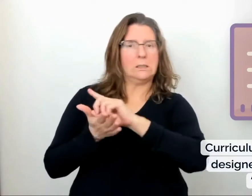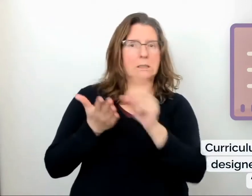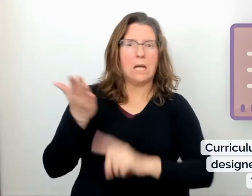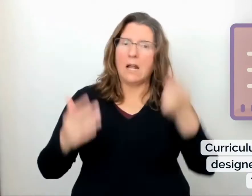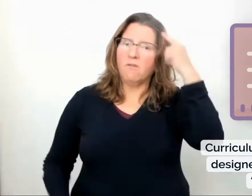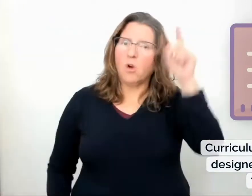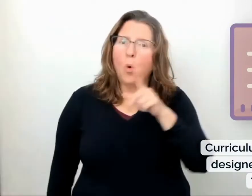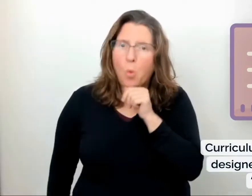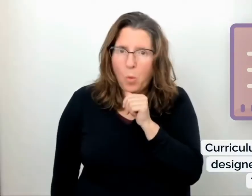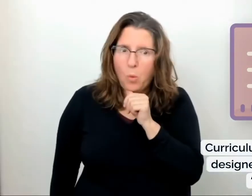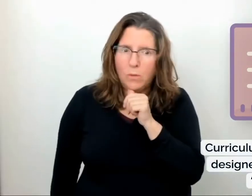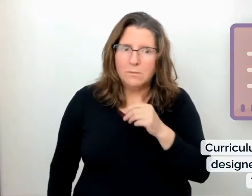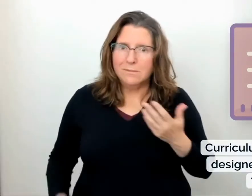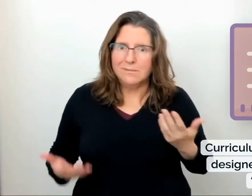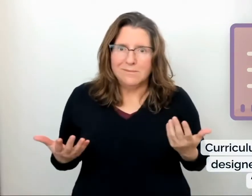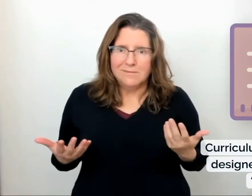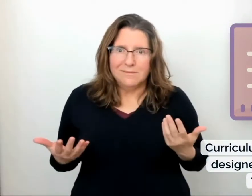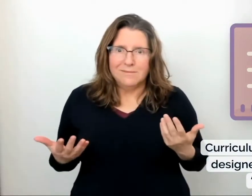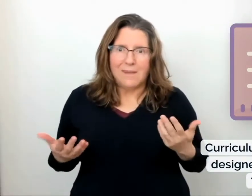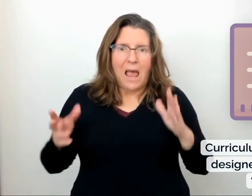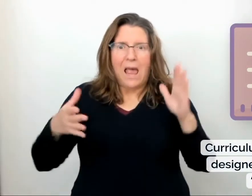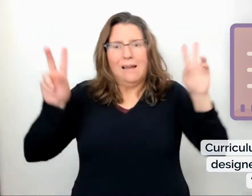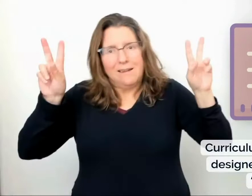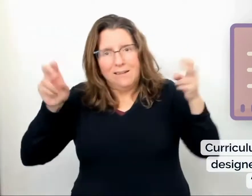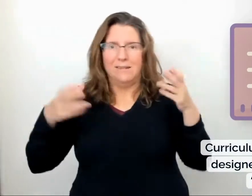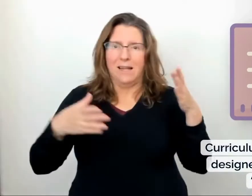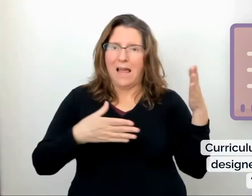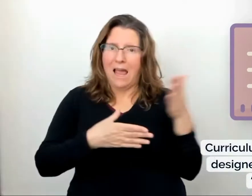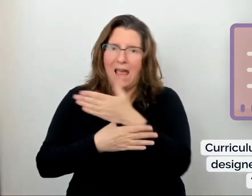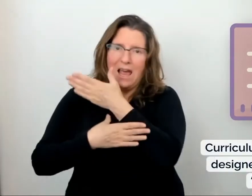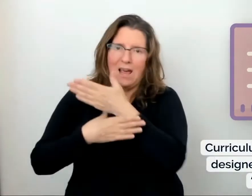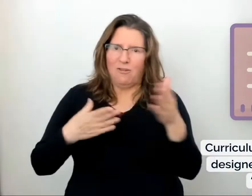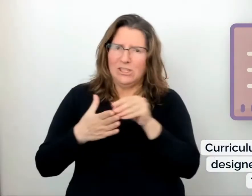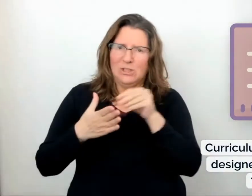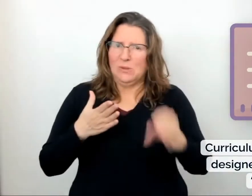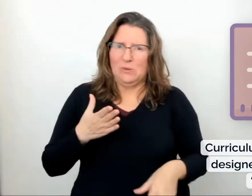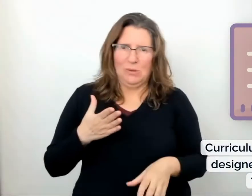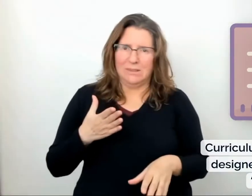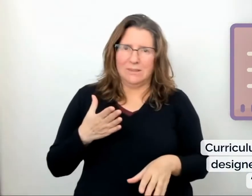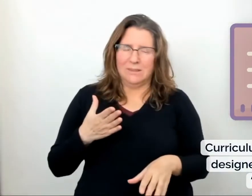Well . . . curriculum and grades are designed for the mythical "average" student.